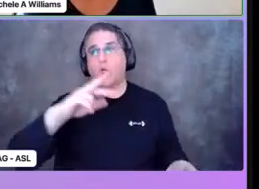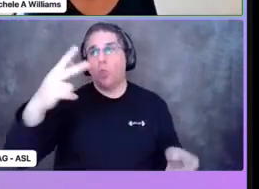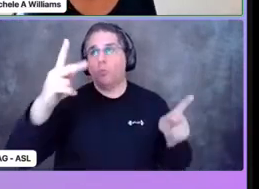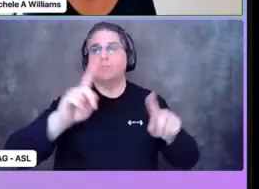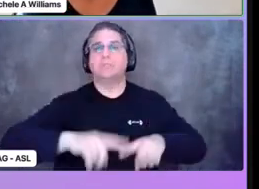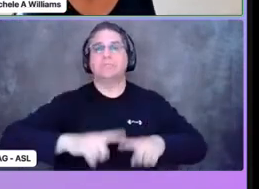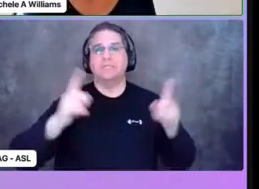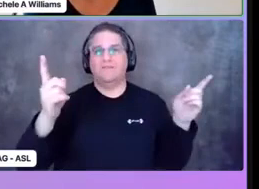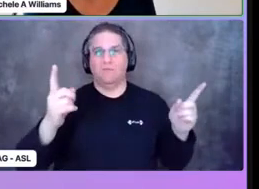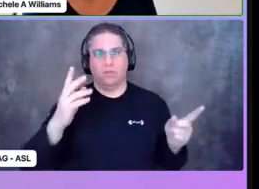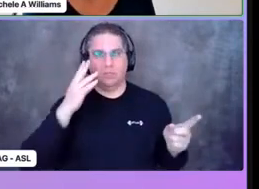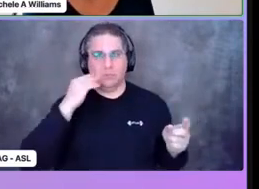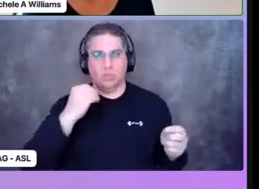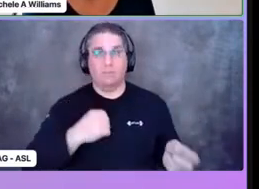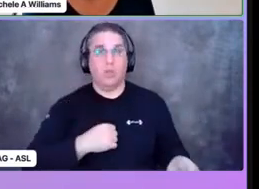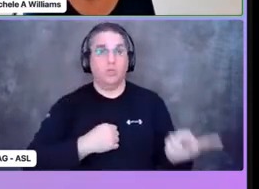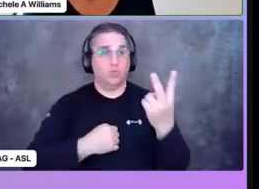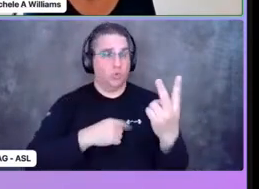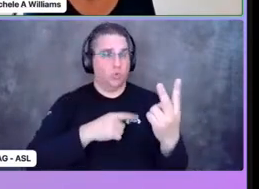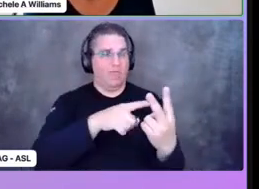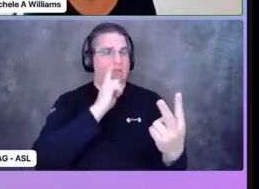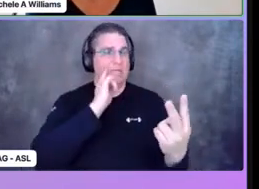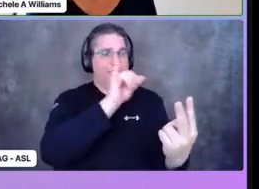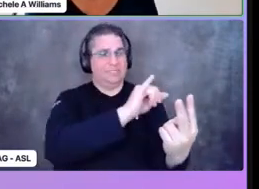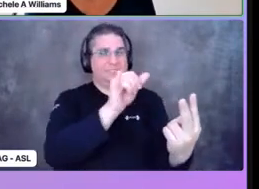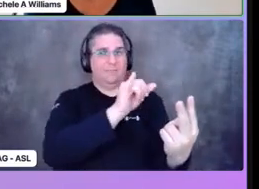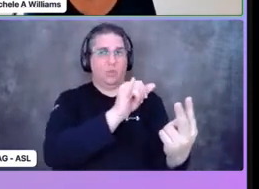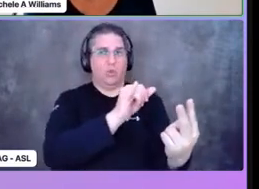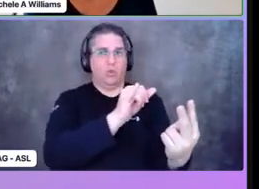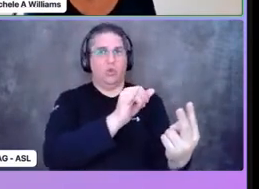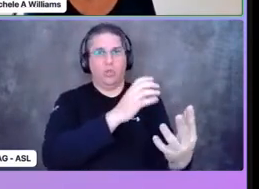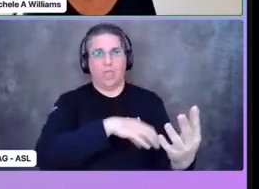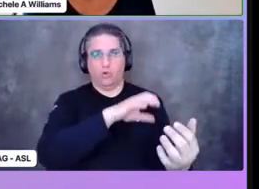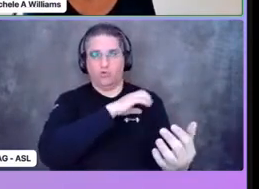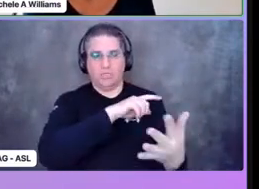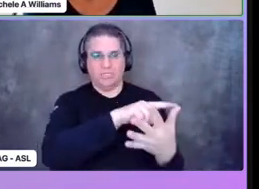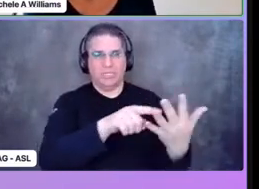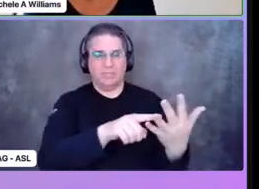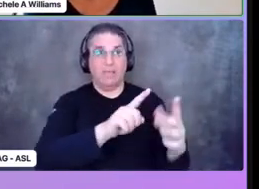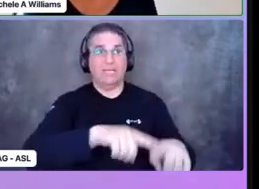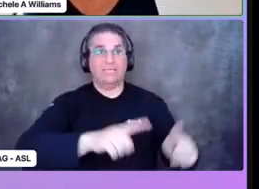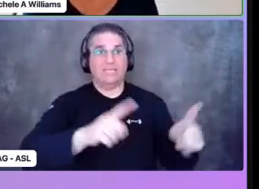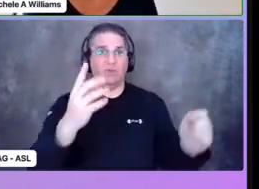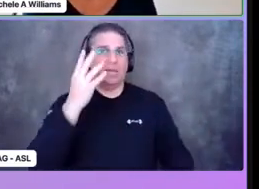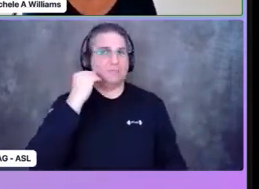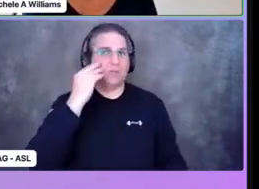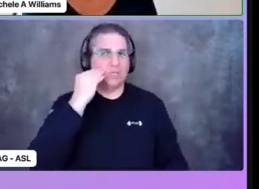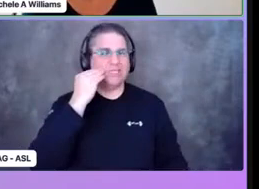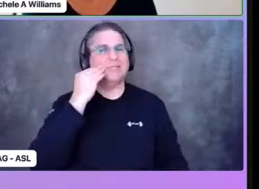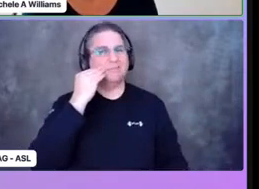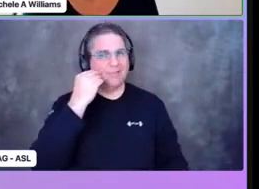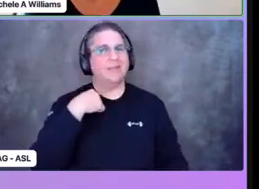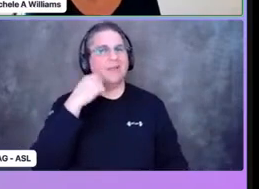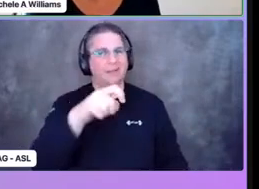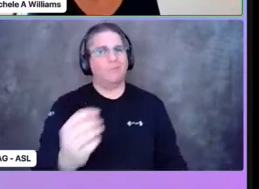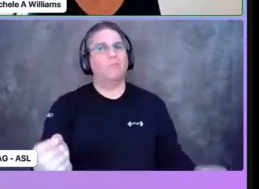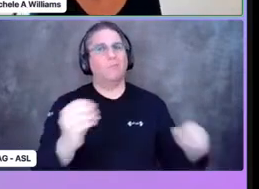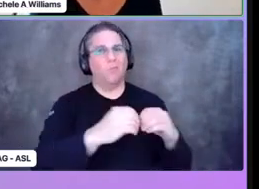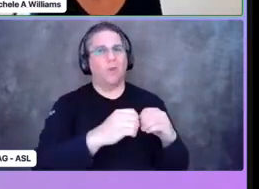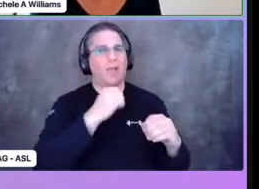maybe you don't need a third person maybe you want to bring in someone that is different, but if two people have similar characteristics come in and have different